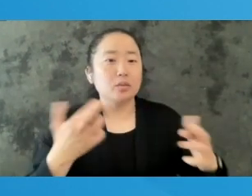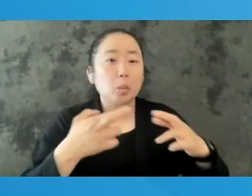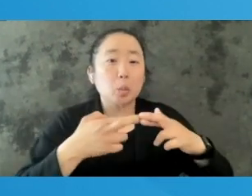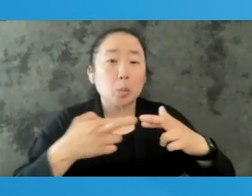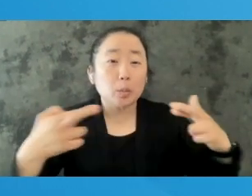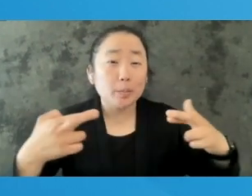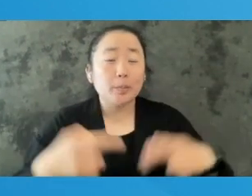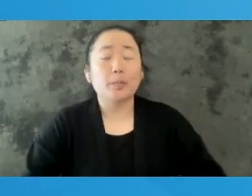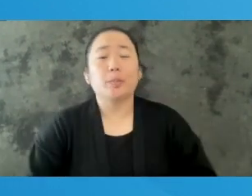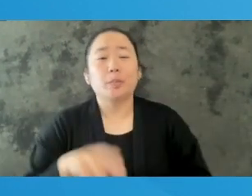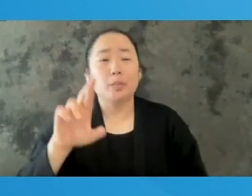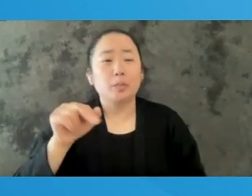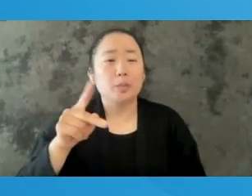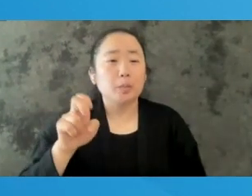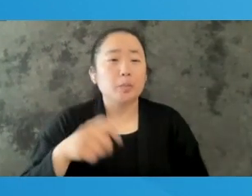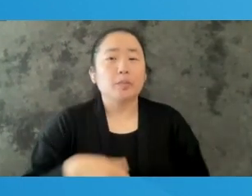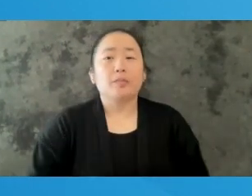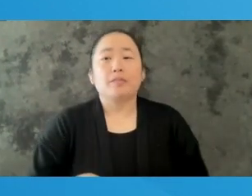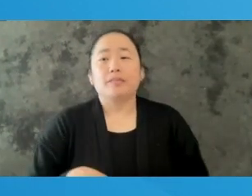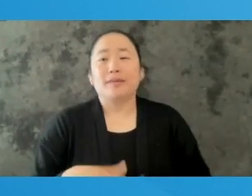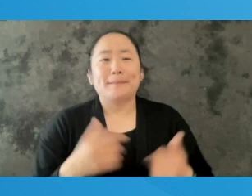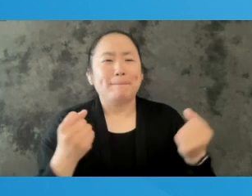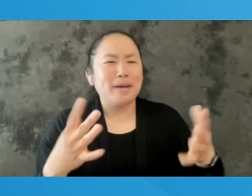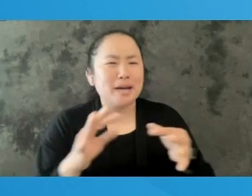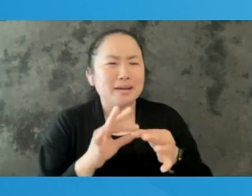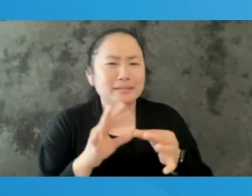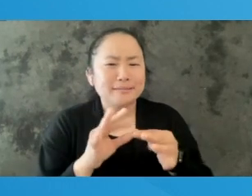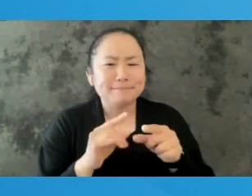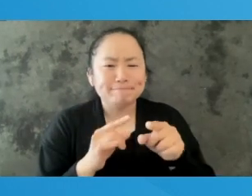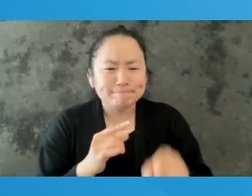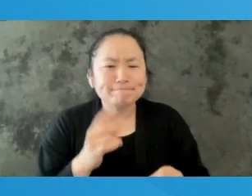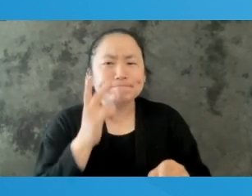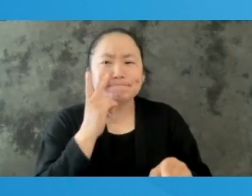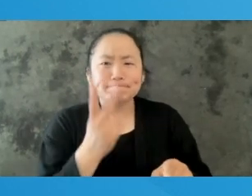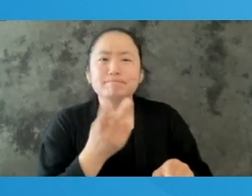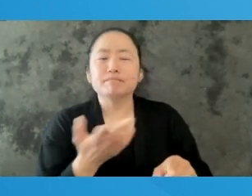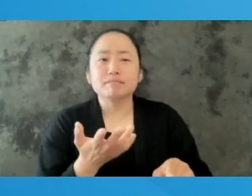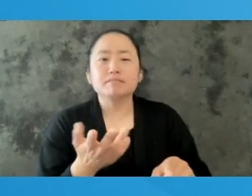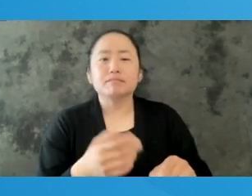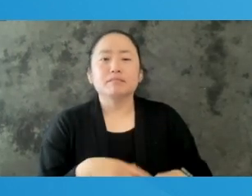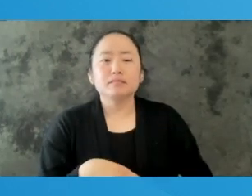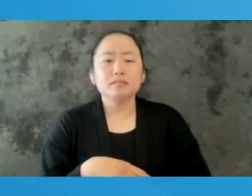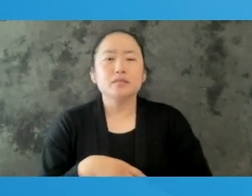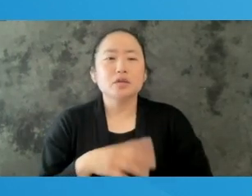A lot of comments in the chat too that I see are talking about, you know, the direction